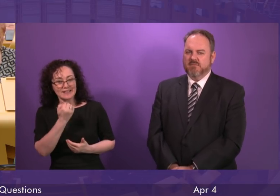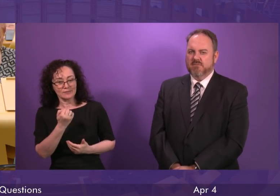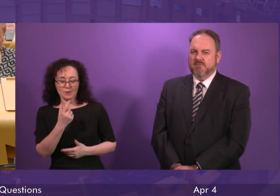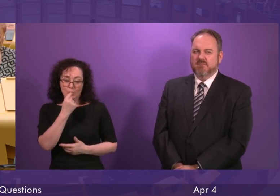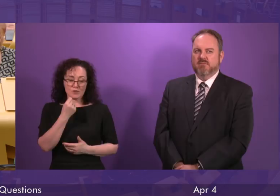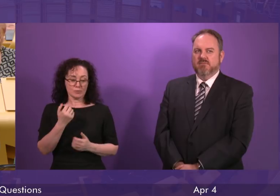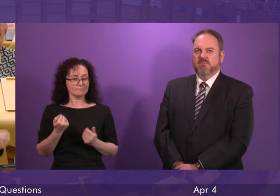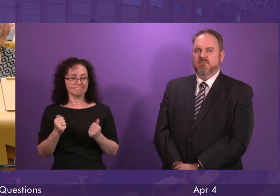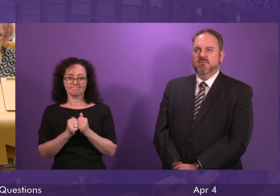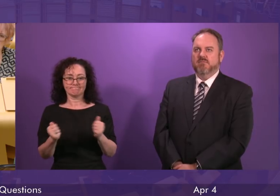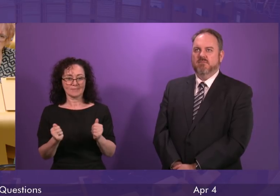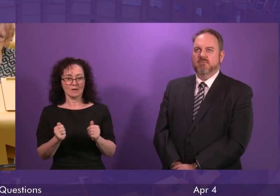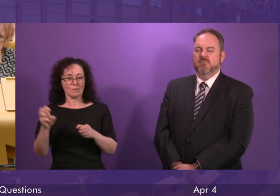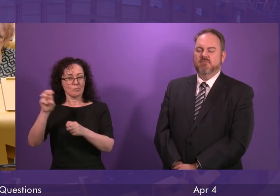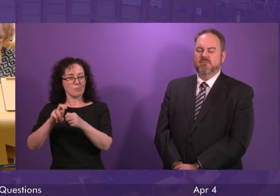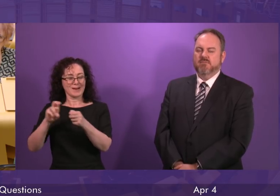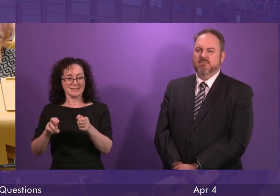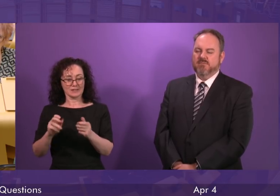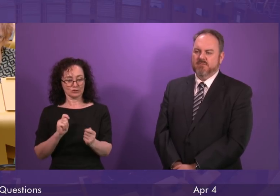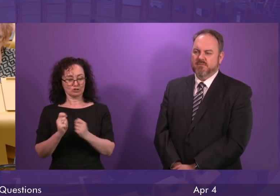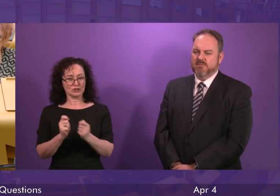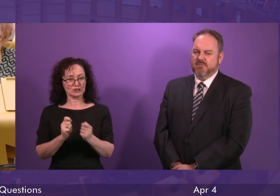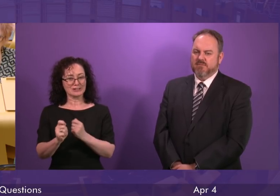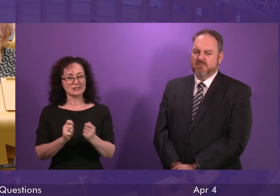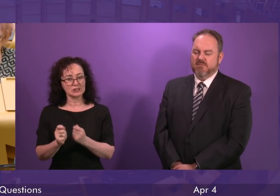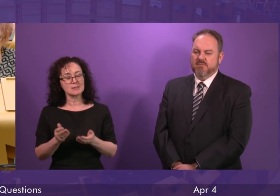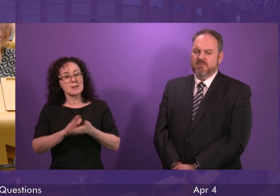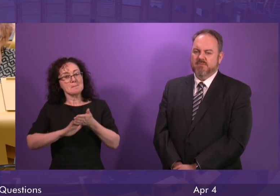changed. That date may change again, which means that those plans require to be kept